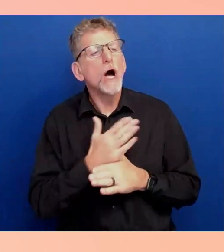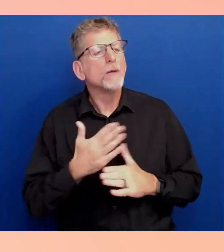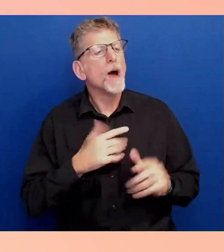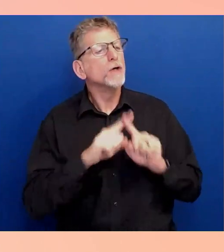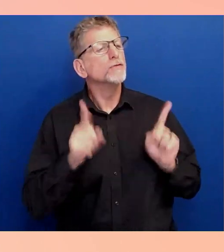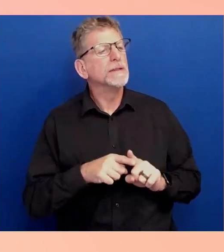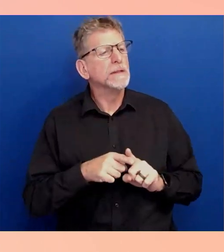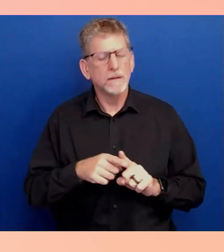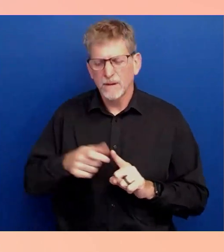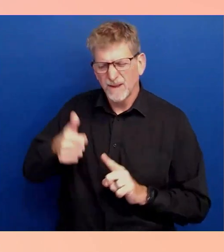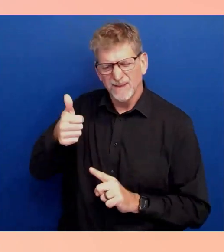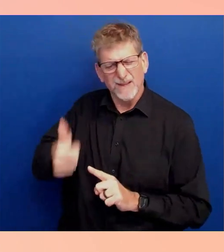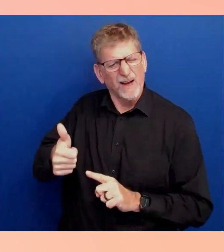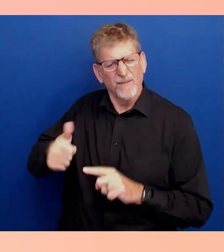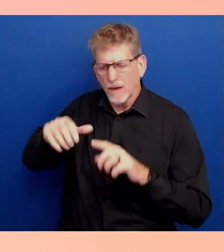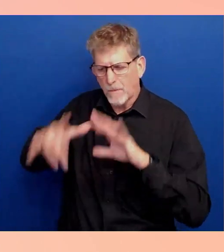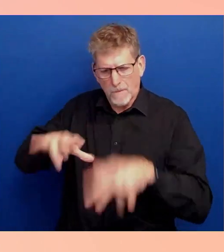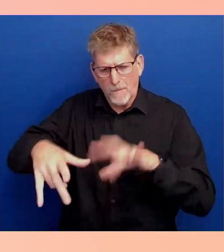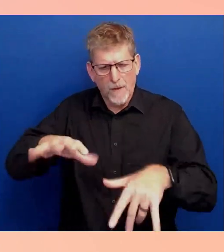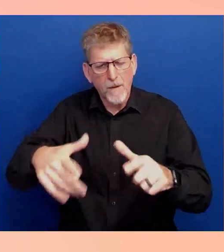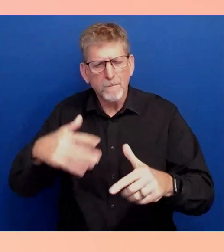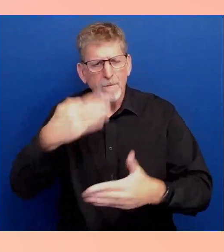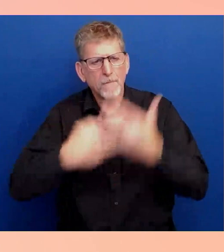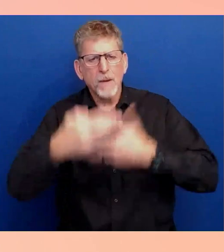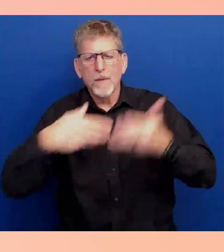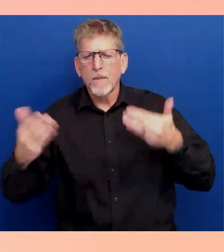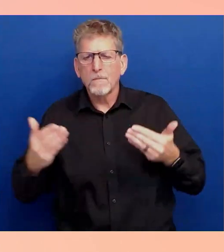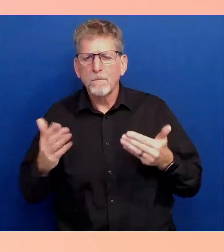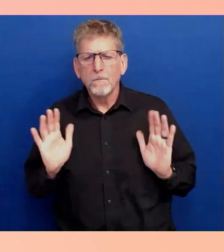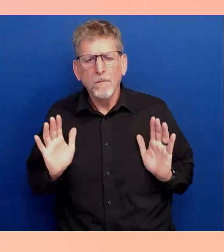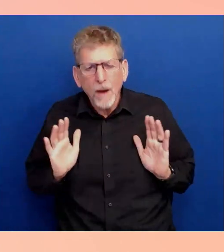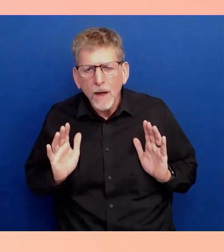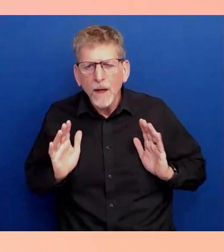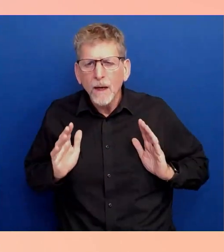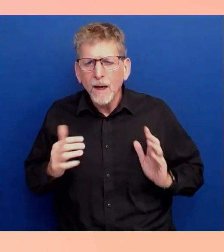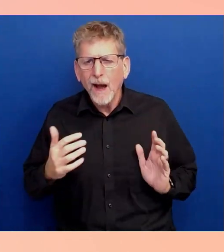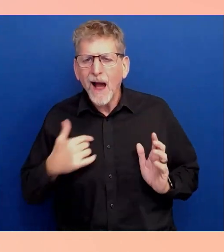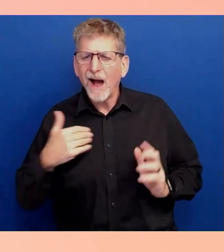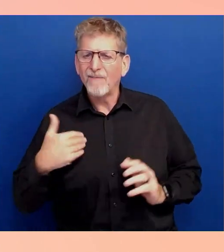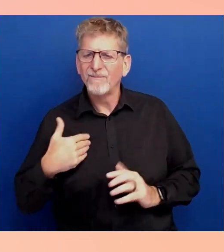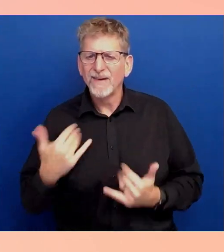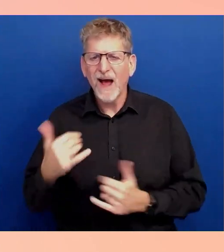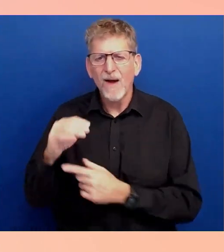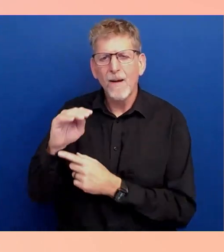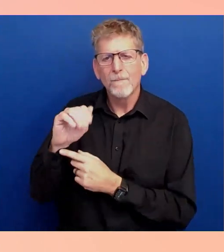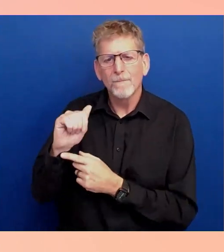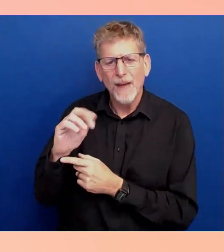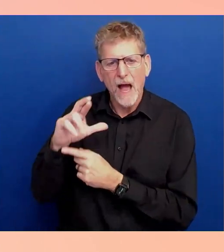I have macro's defined to share the entire screen or